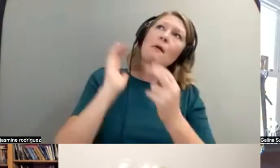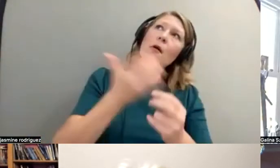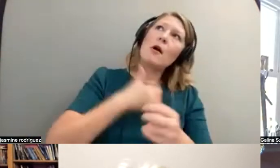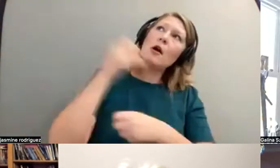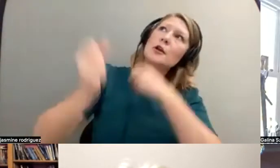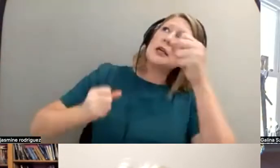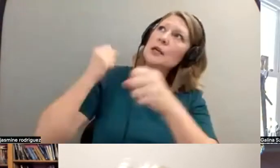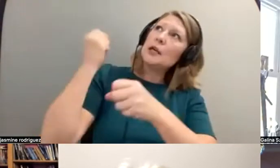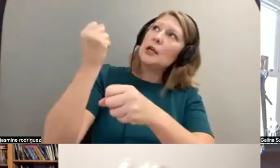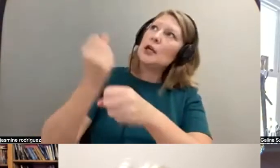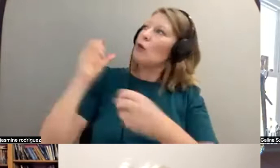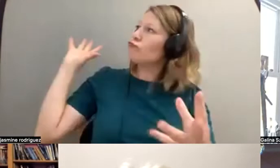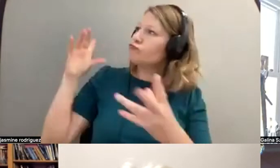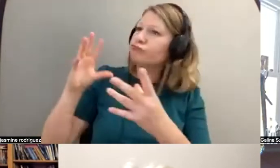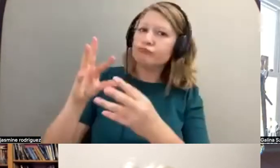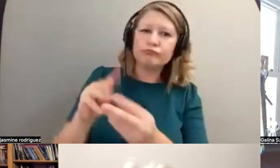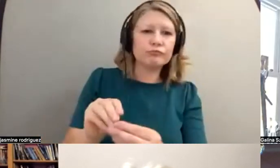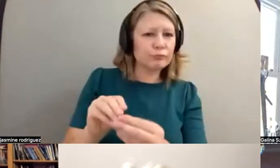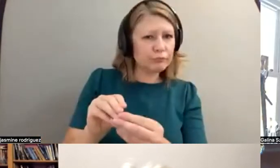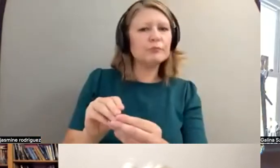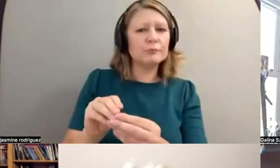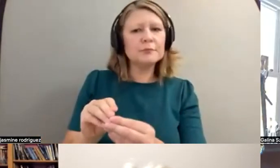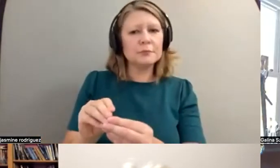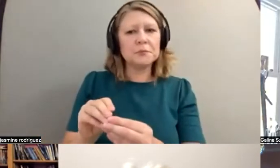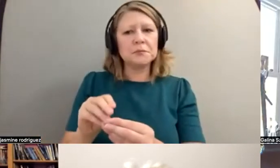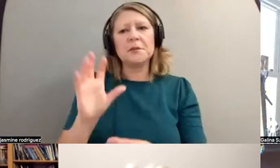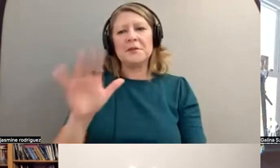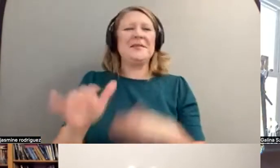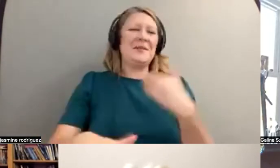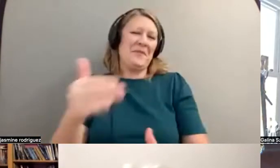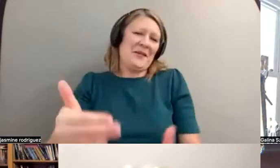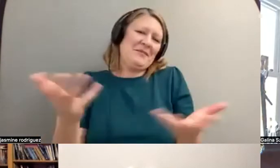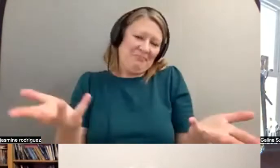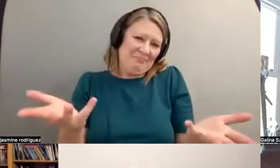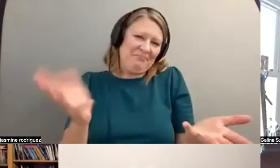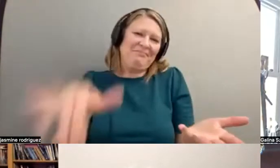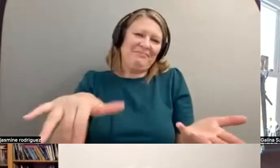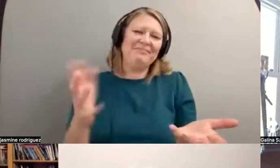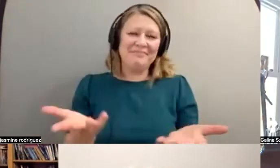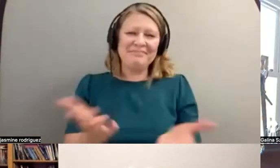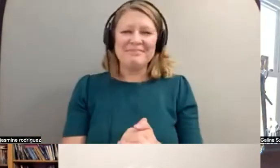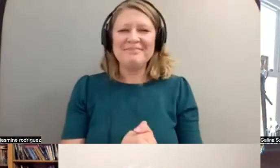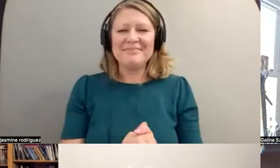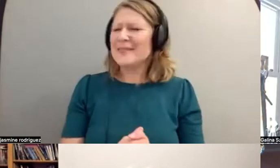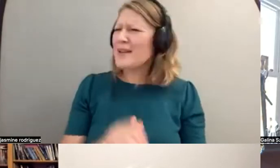just, so that that is the process. I would say that's pretty neat, that's very neat.